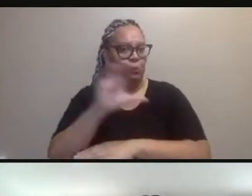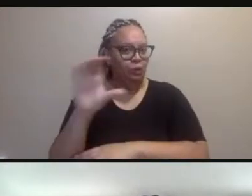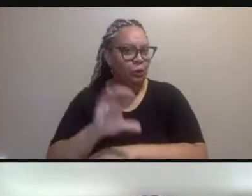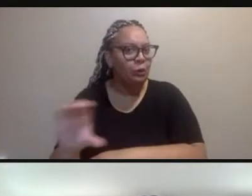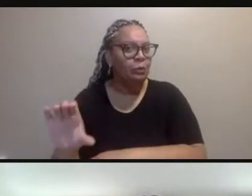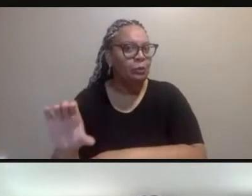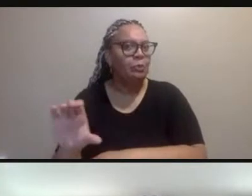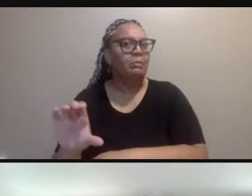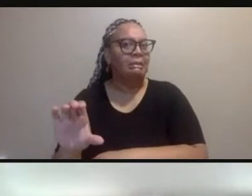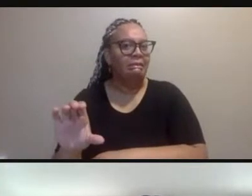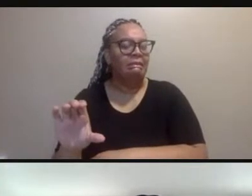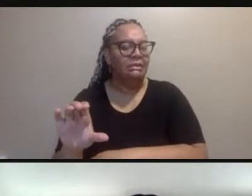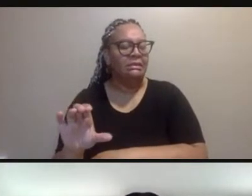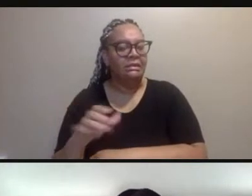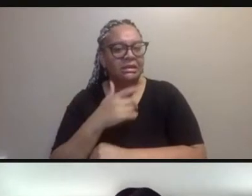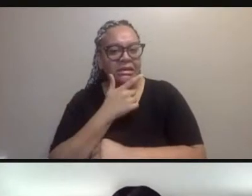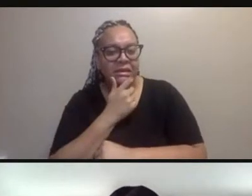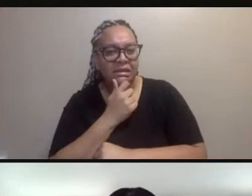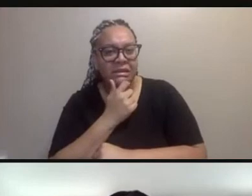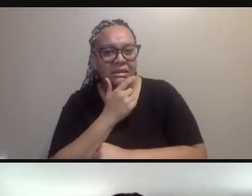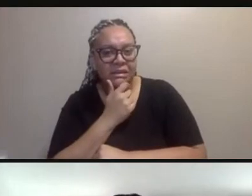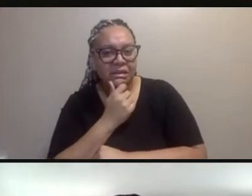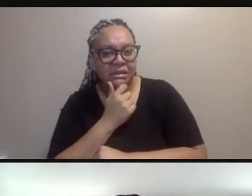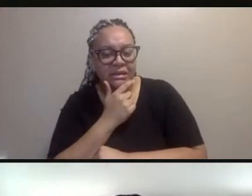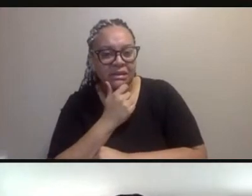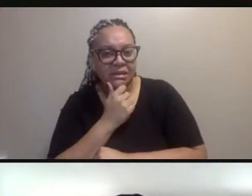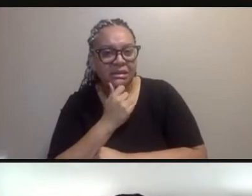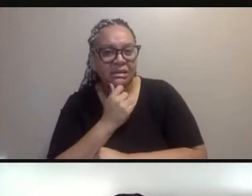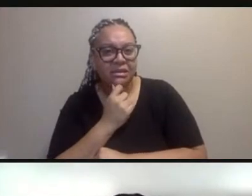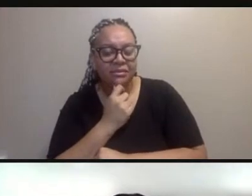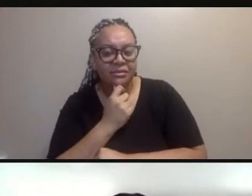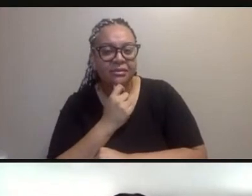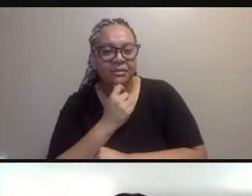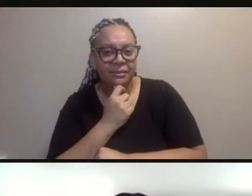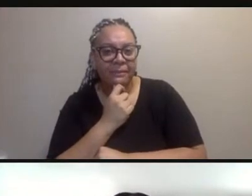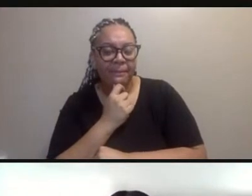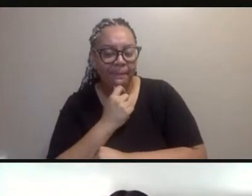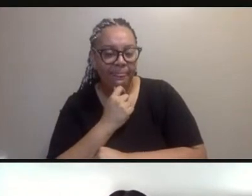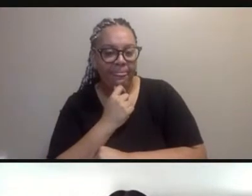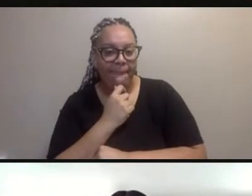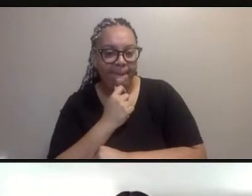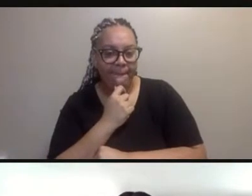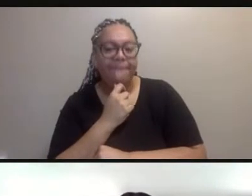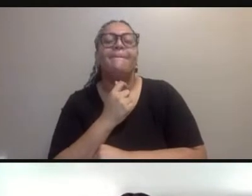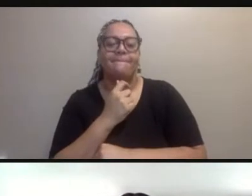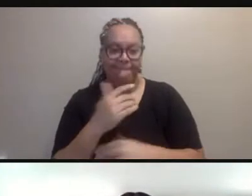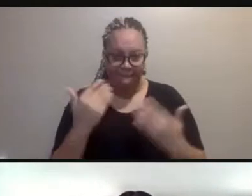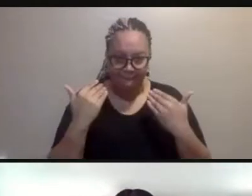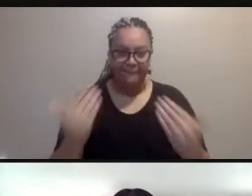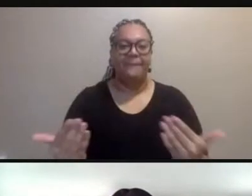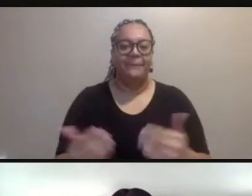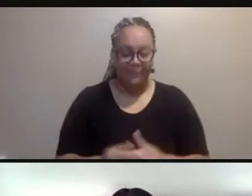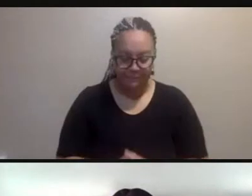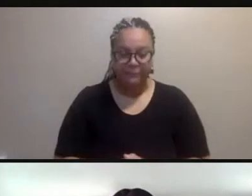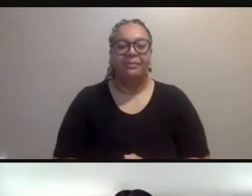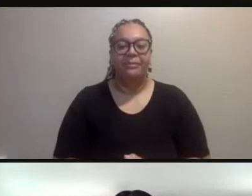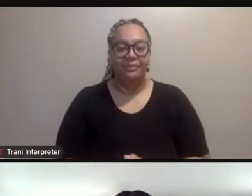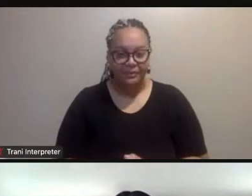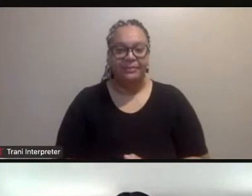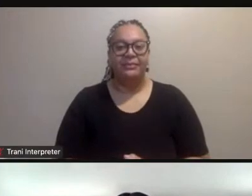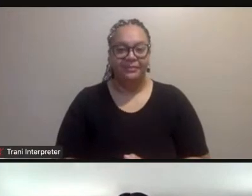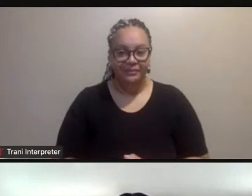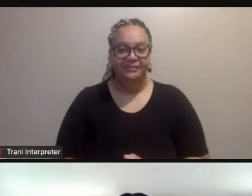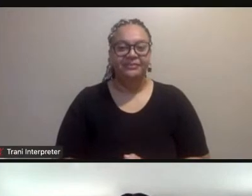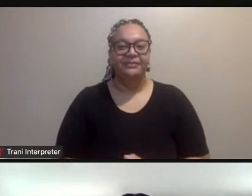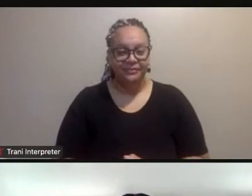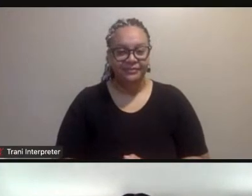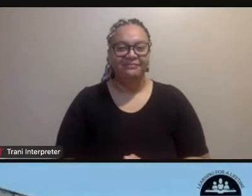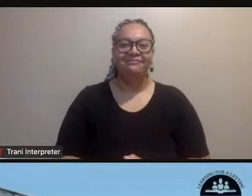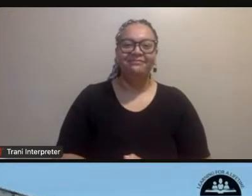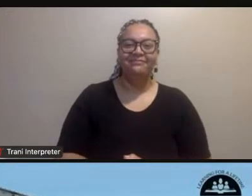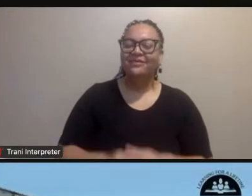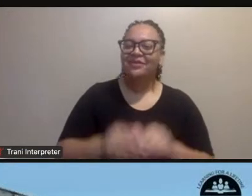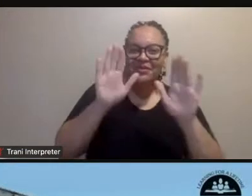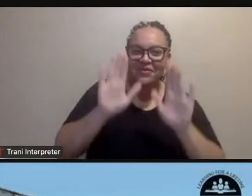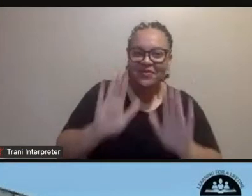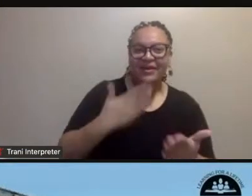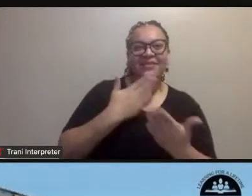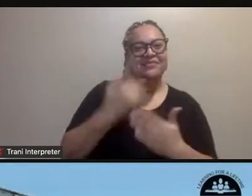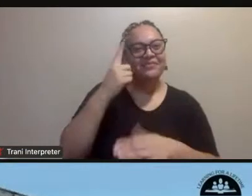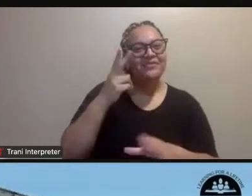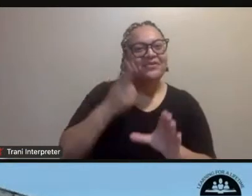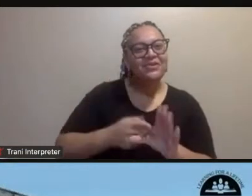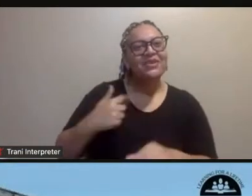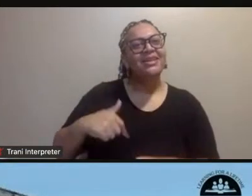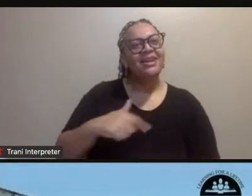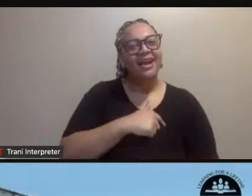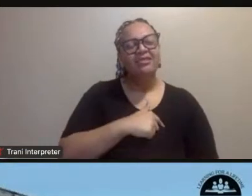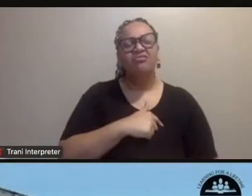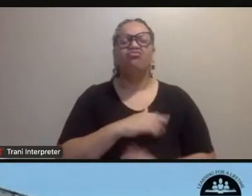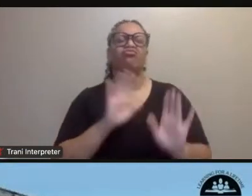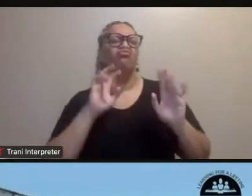VIDEO ON?